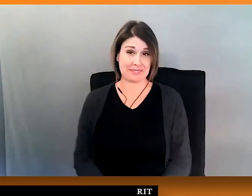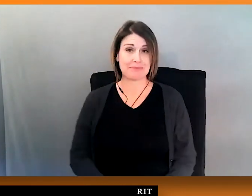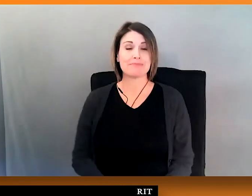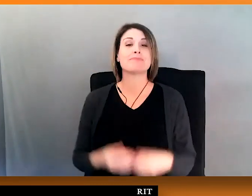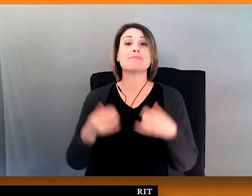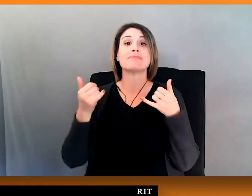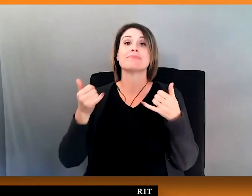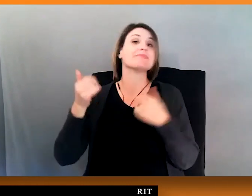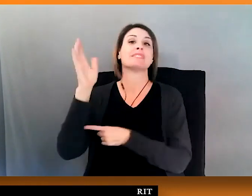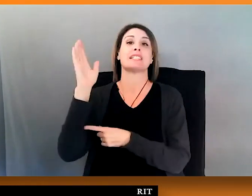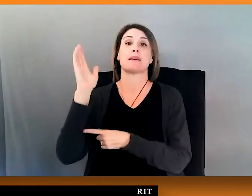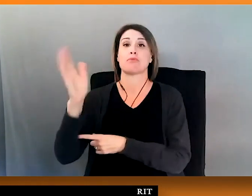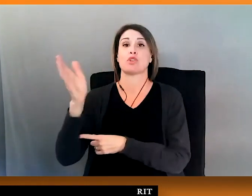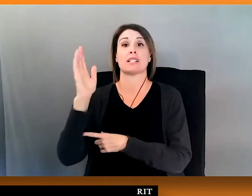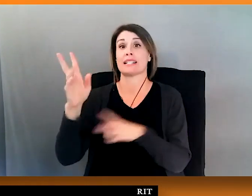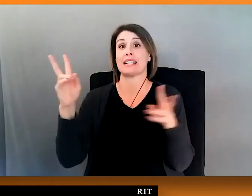Today's presentation will mainly focus